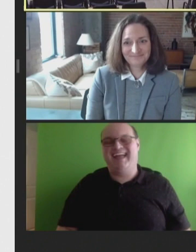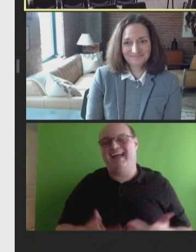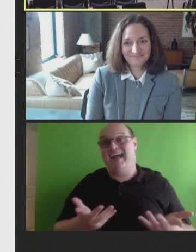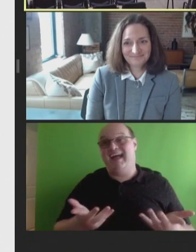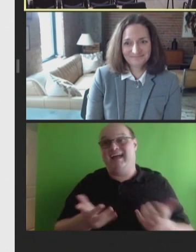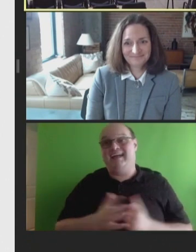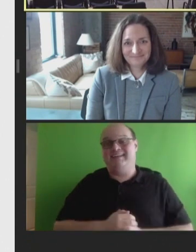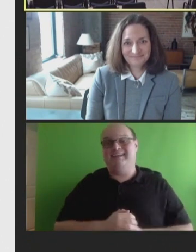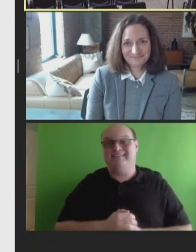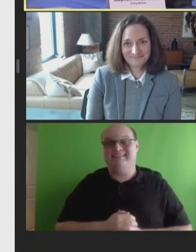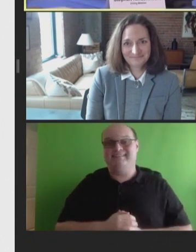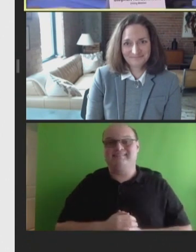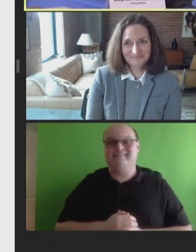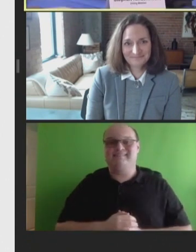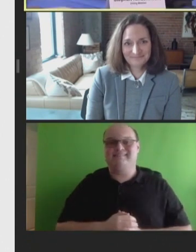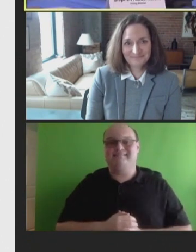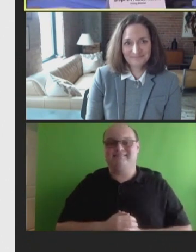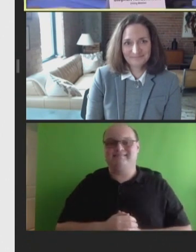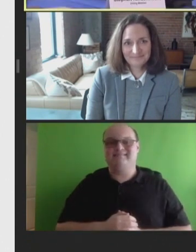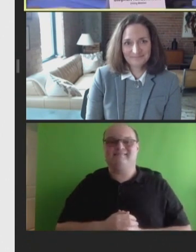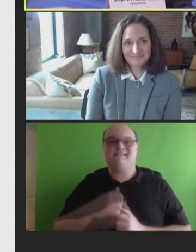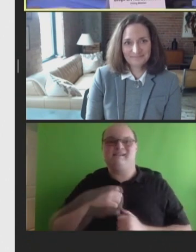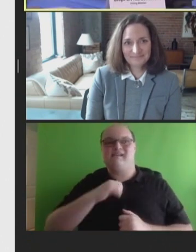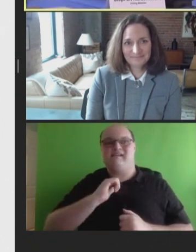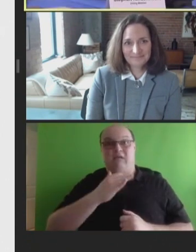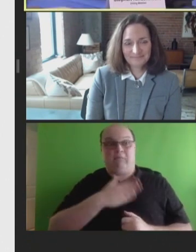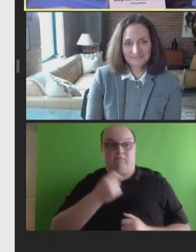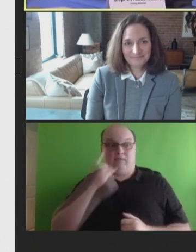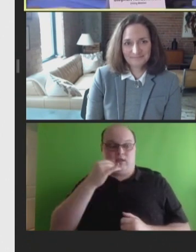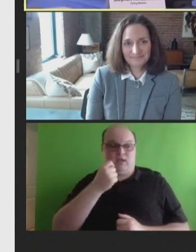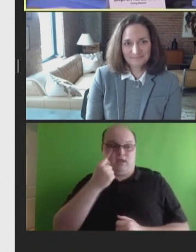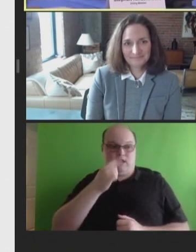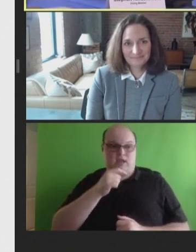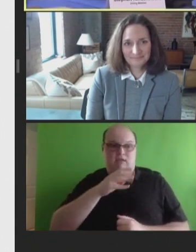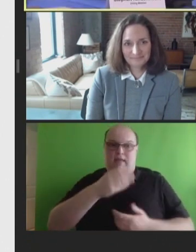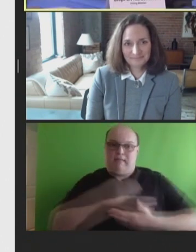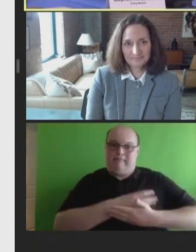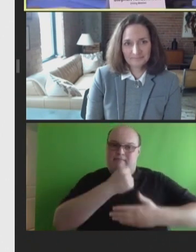My understanding is that babies born October through April will get a birth dose.